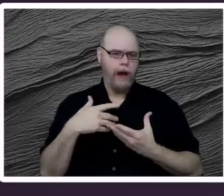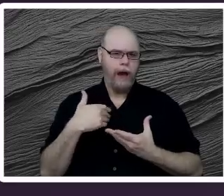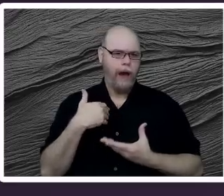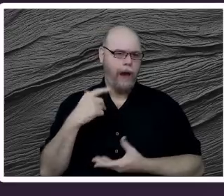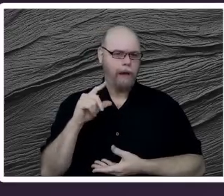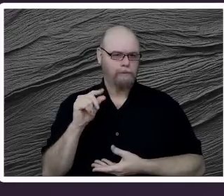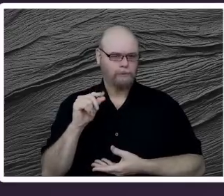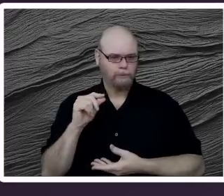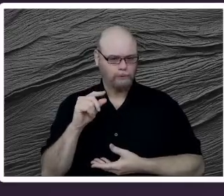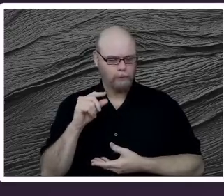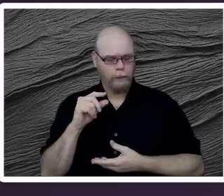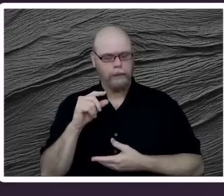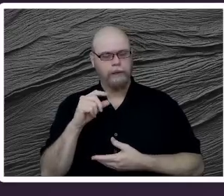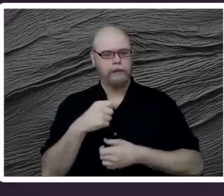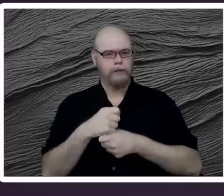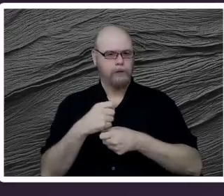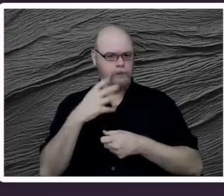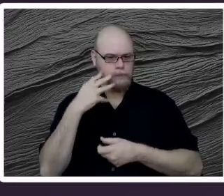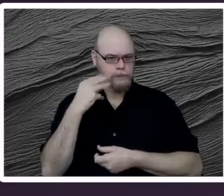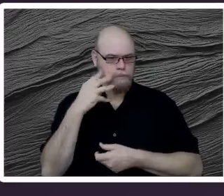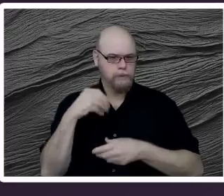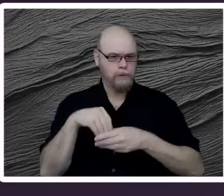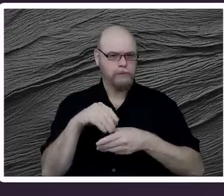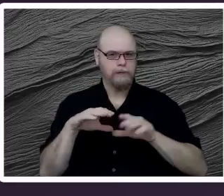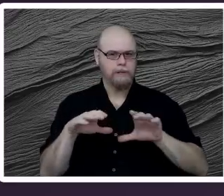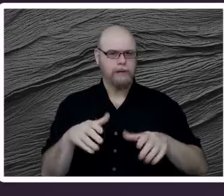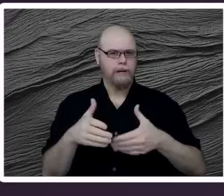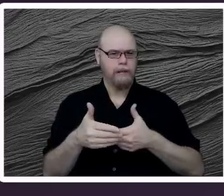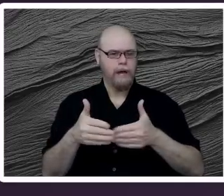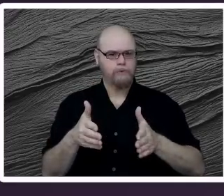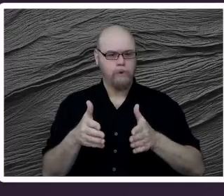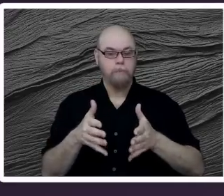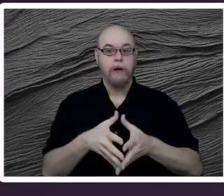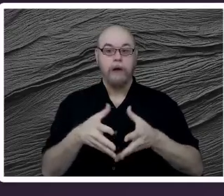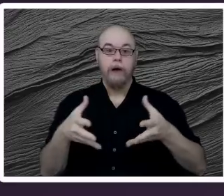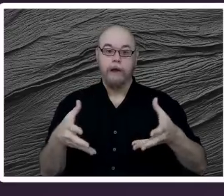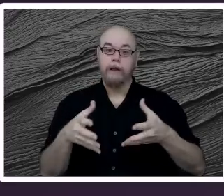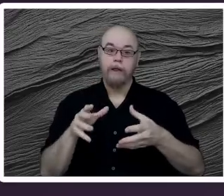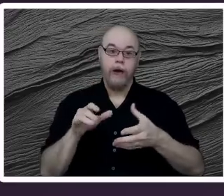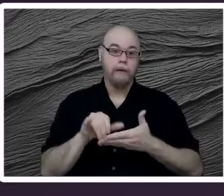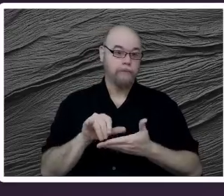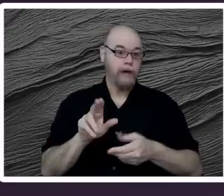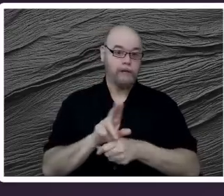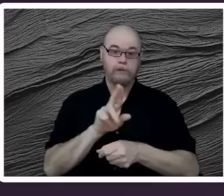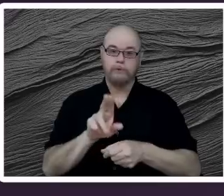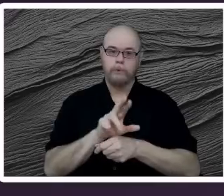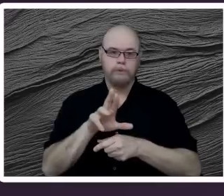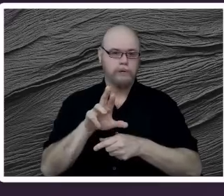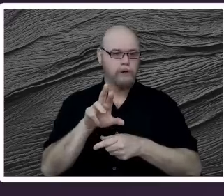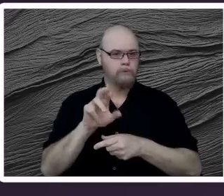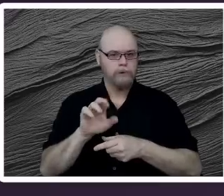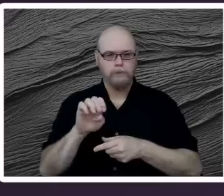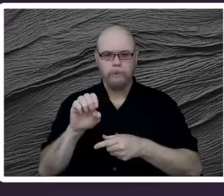that a lot of that is using the resources from the Smithsonian and especially the posters.